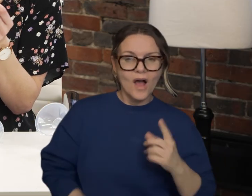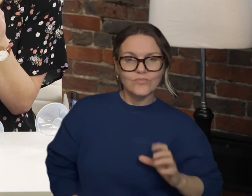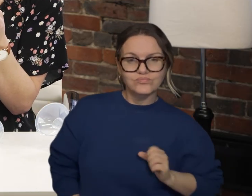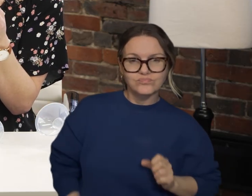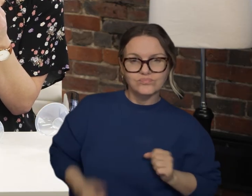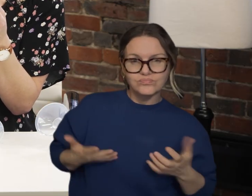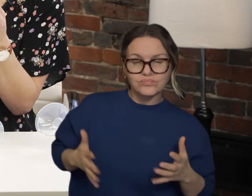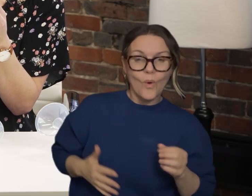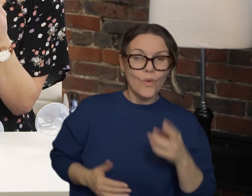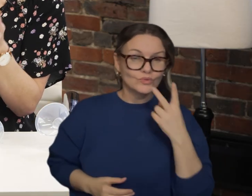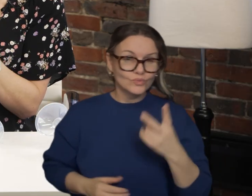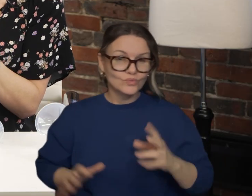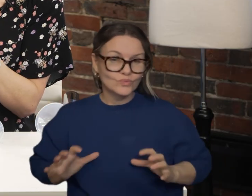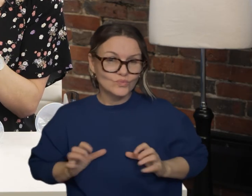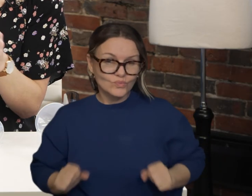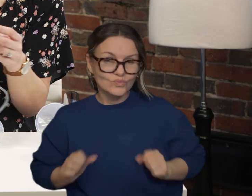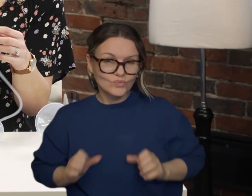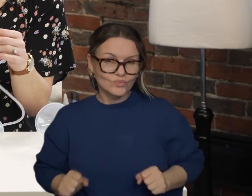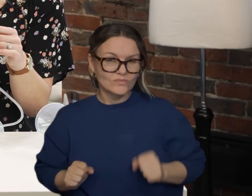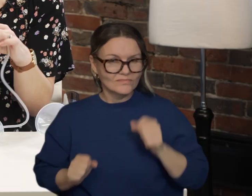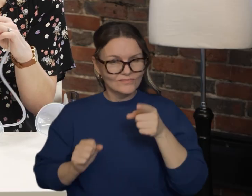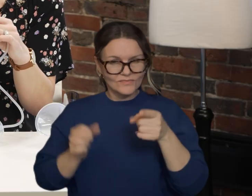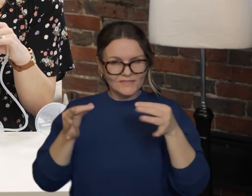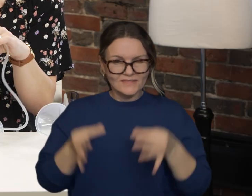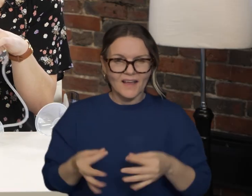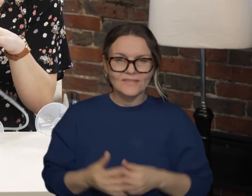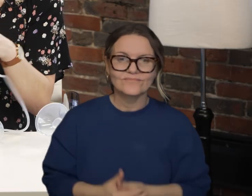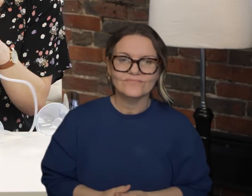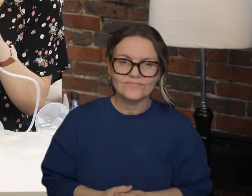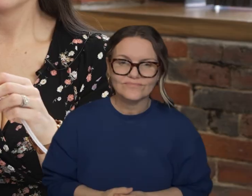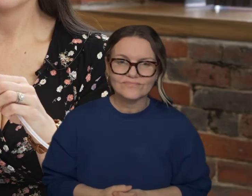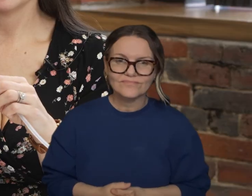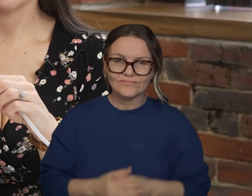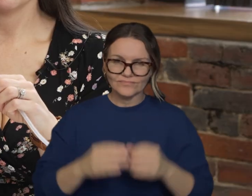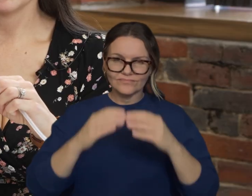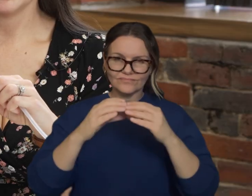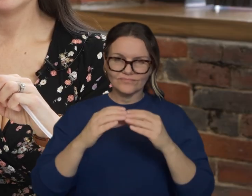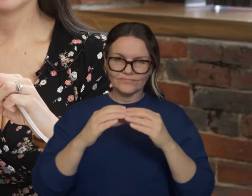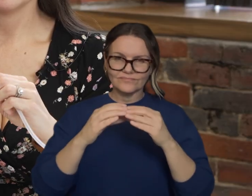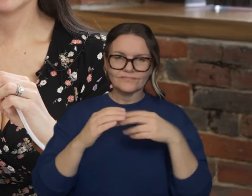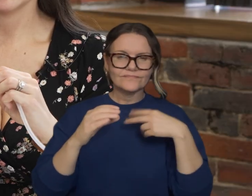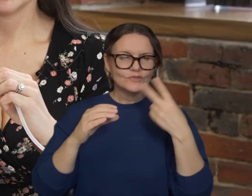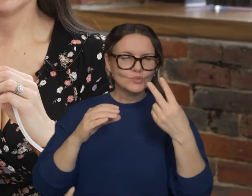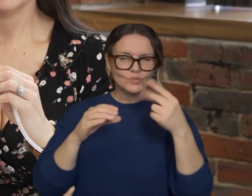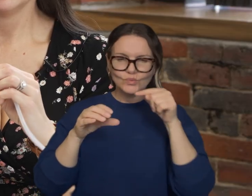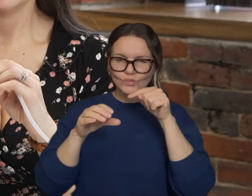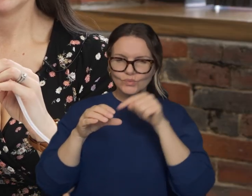you can see that one of them is open so if you're going to single pump you only put one tubing in